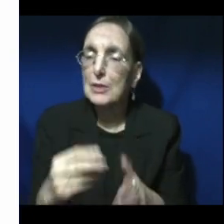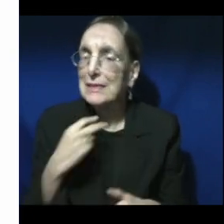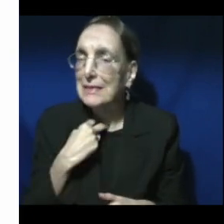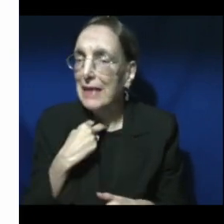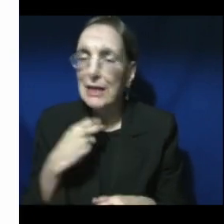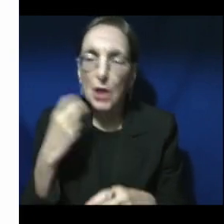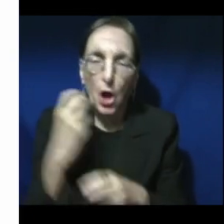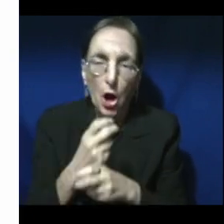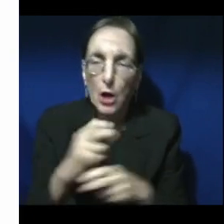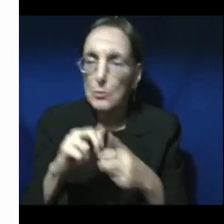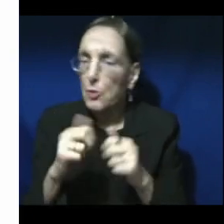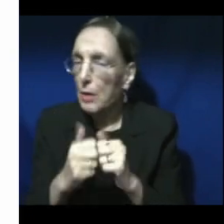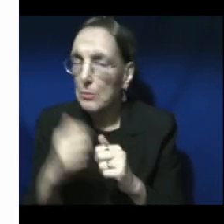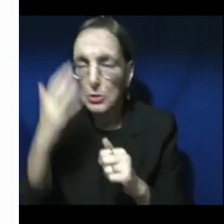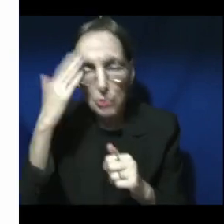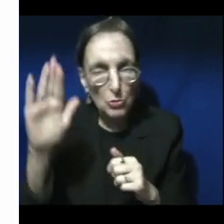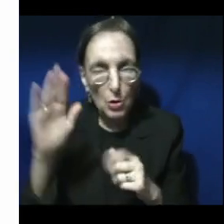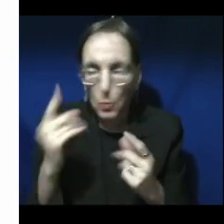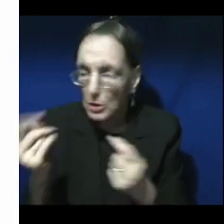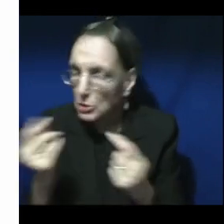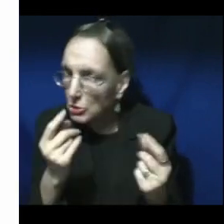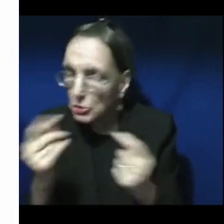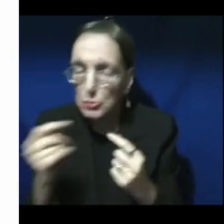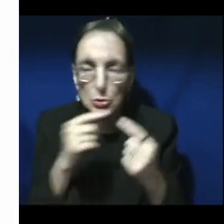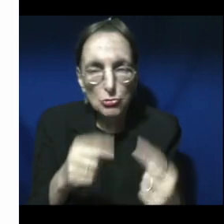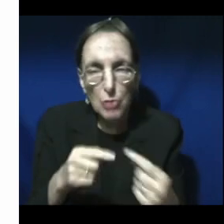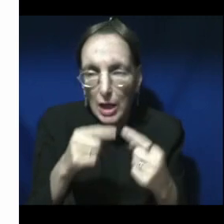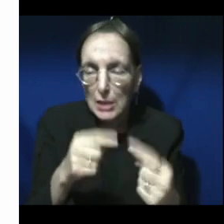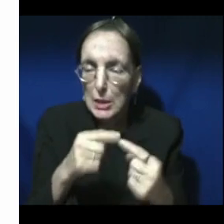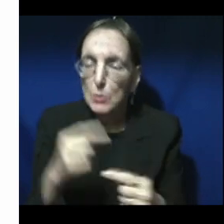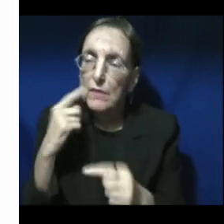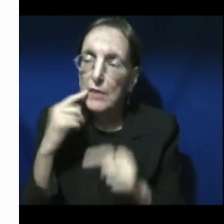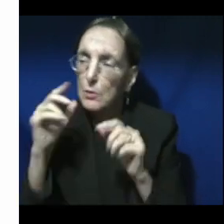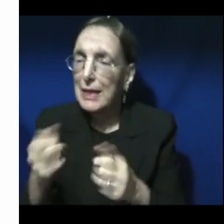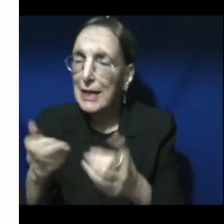struggling. We think we could ask someone for advice, but we think we shouldn’t. Why? We’re